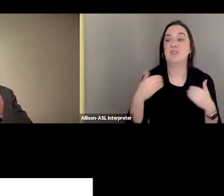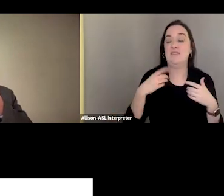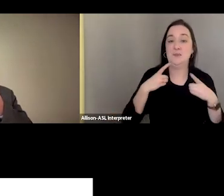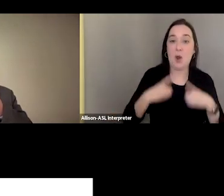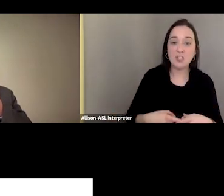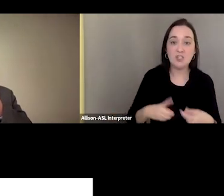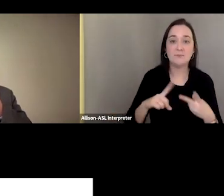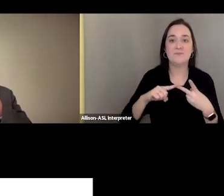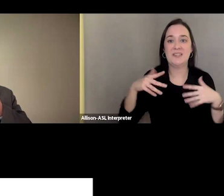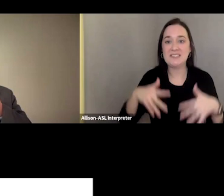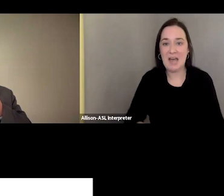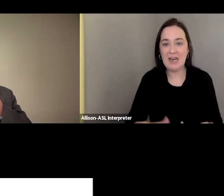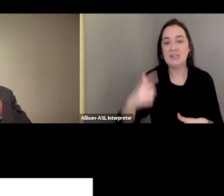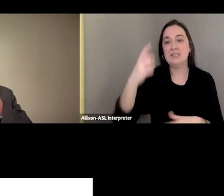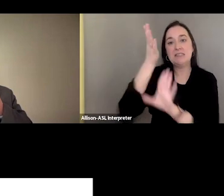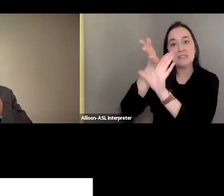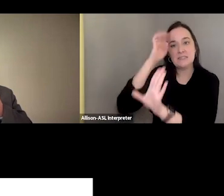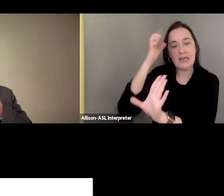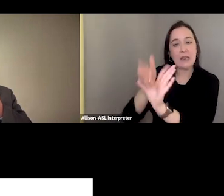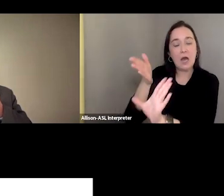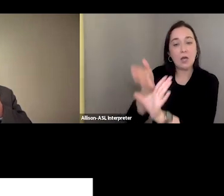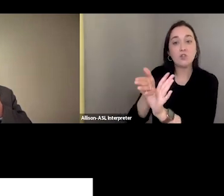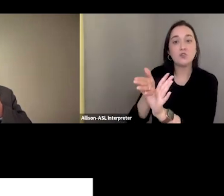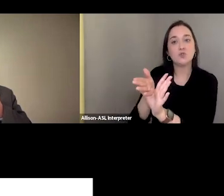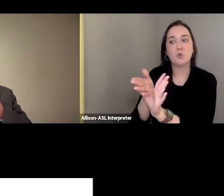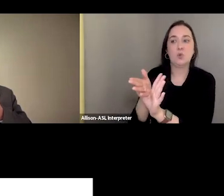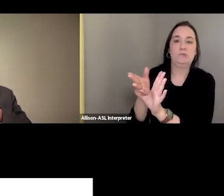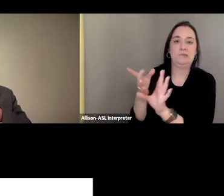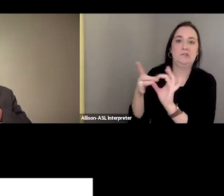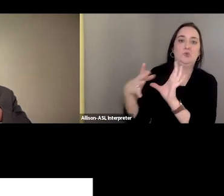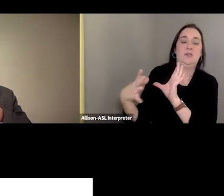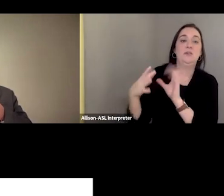psychological distress, perceived stress and loneliness.